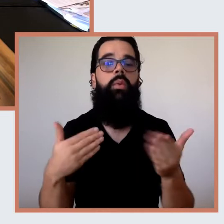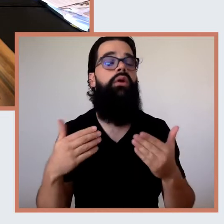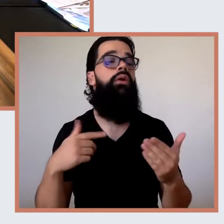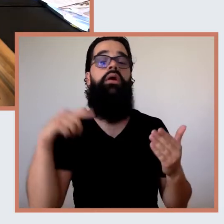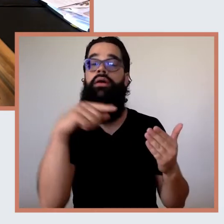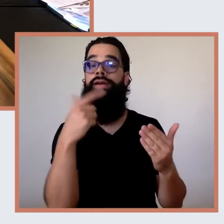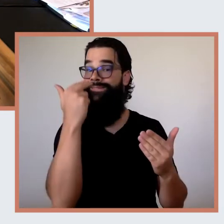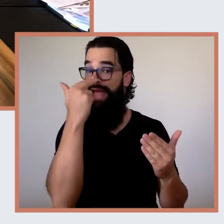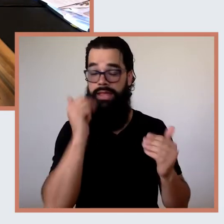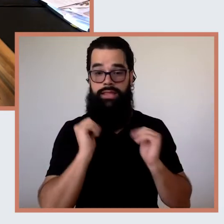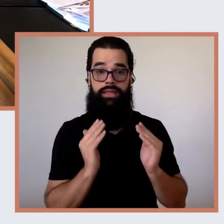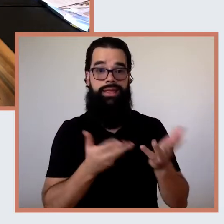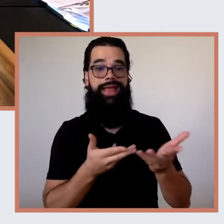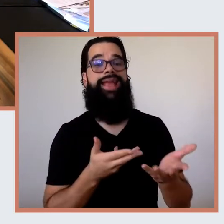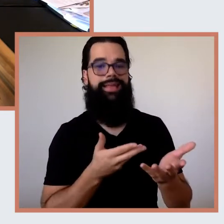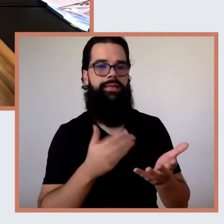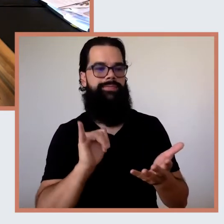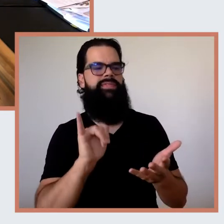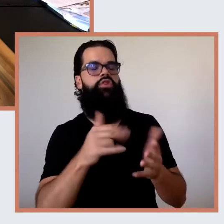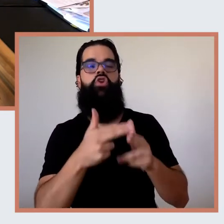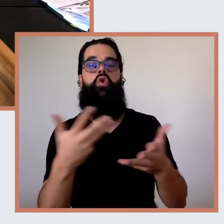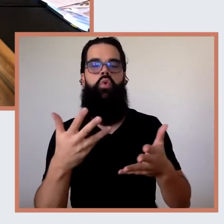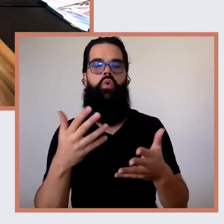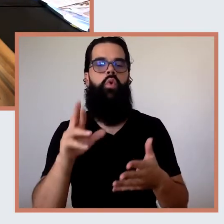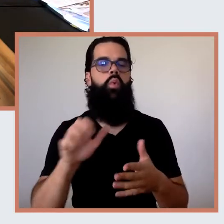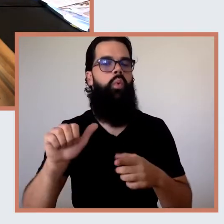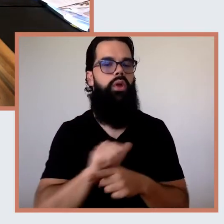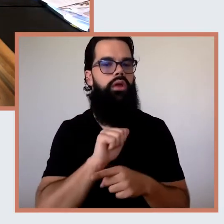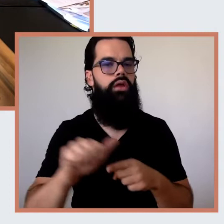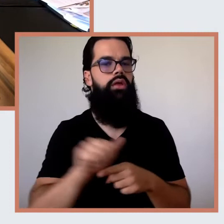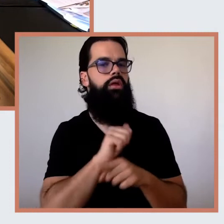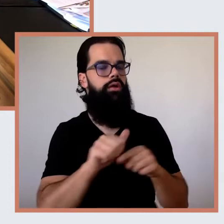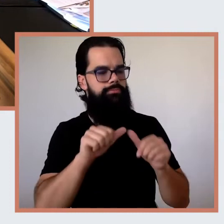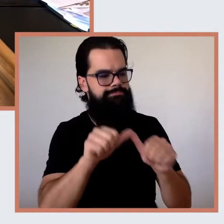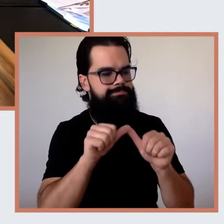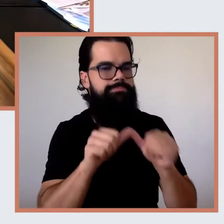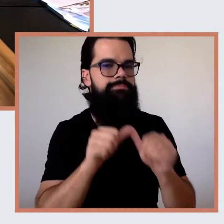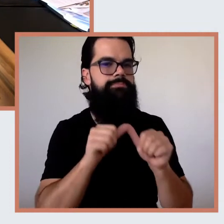a laugh for my actors because when you're doing, what's called a run-through meaning you are rehearsing